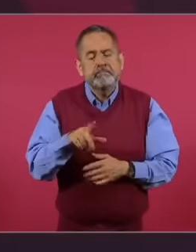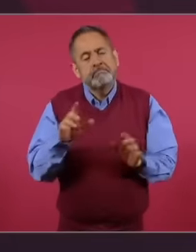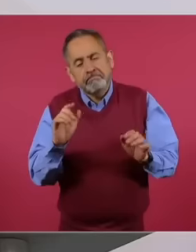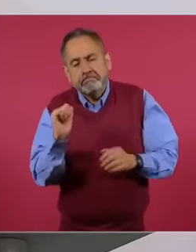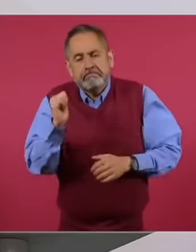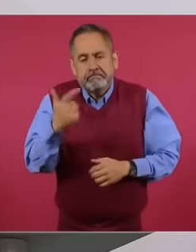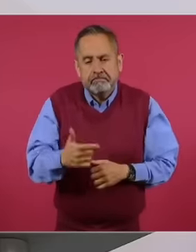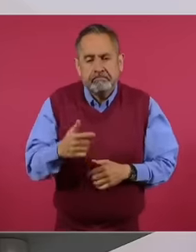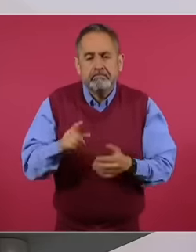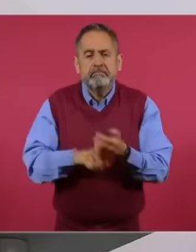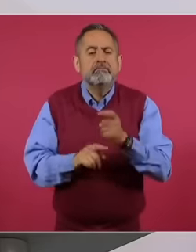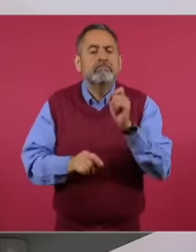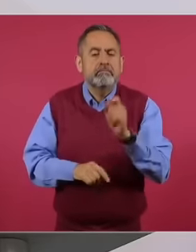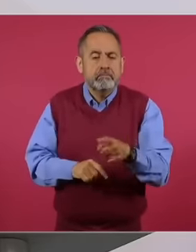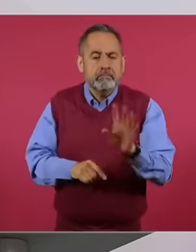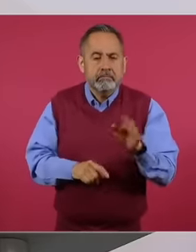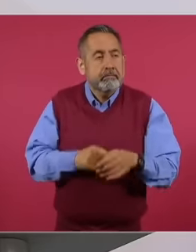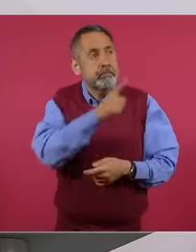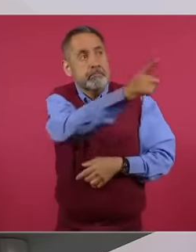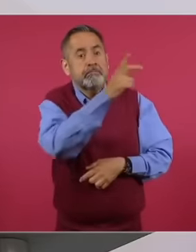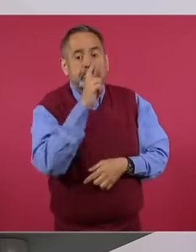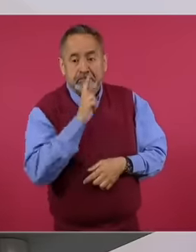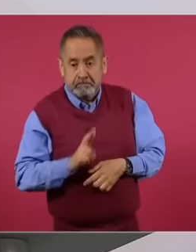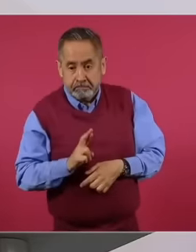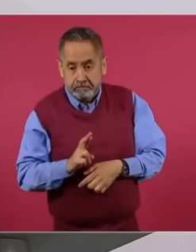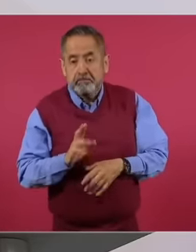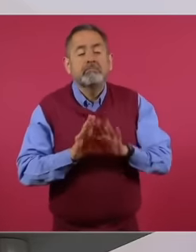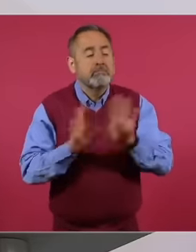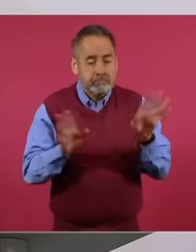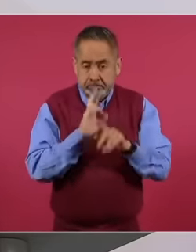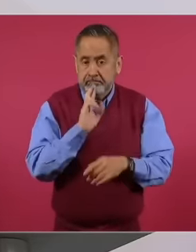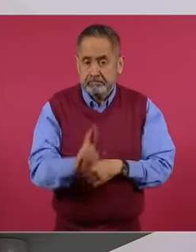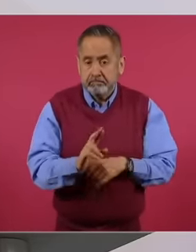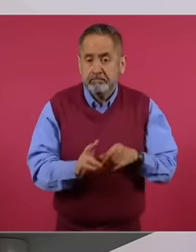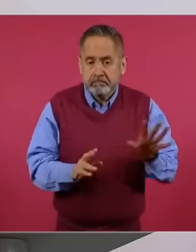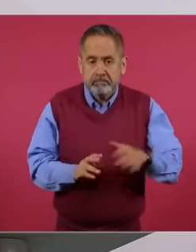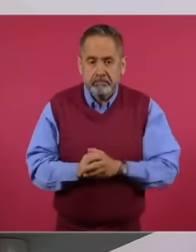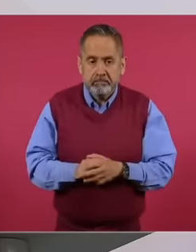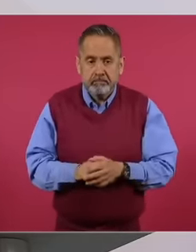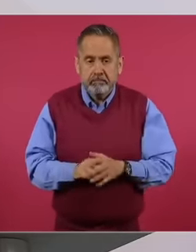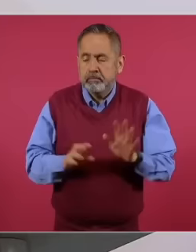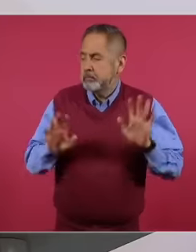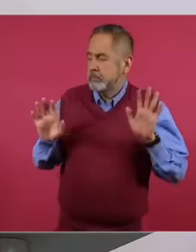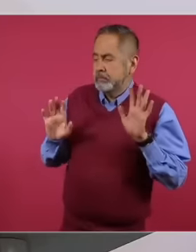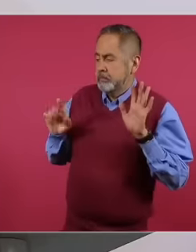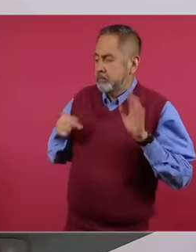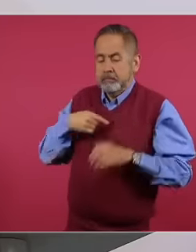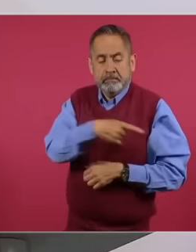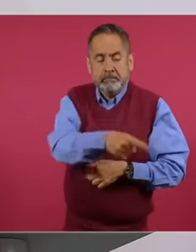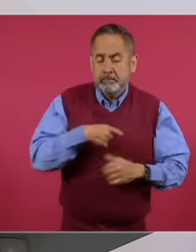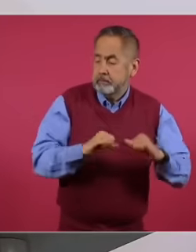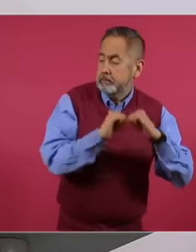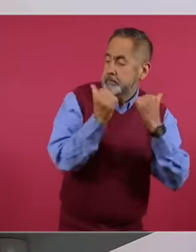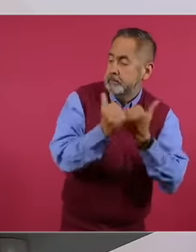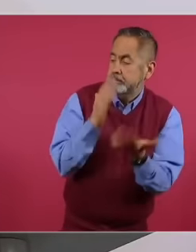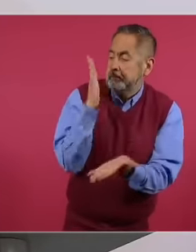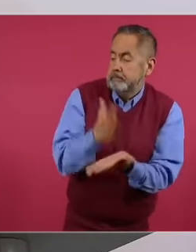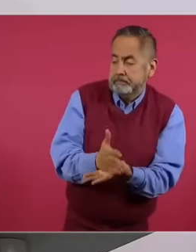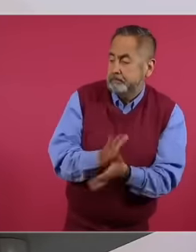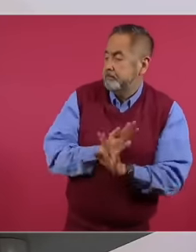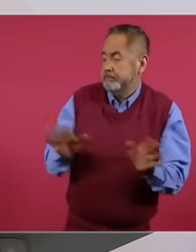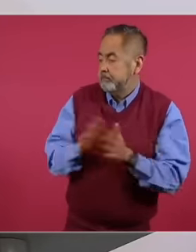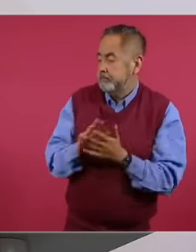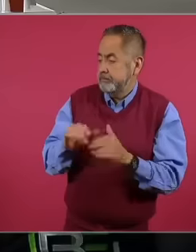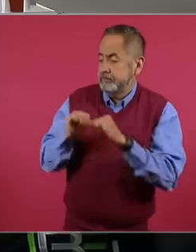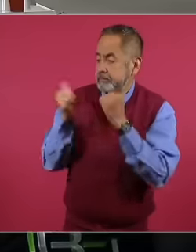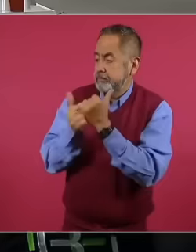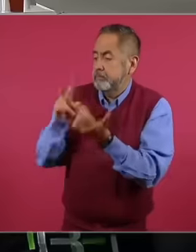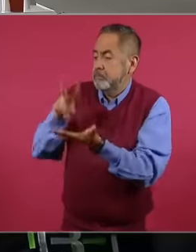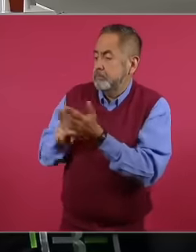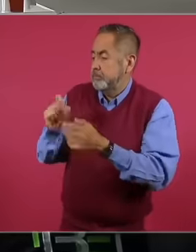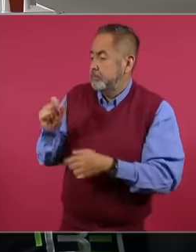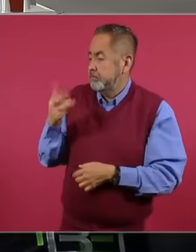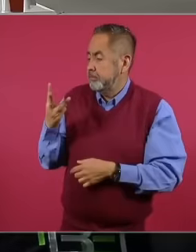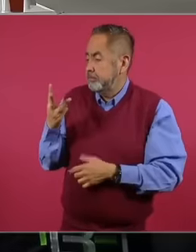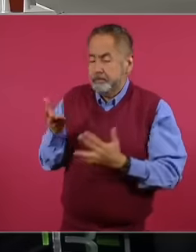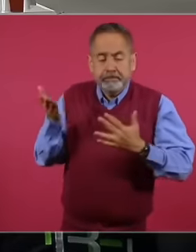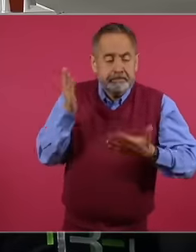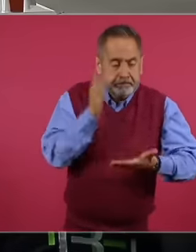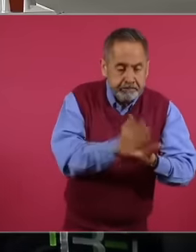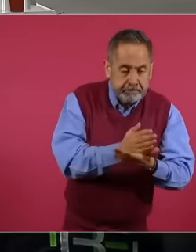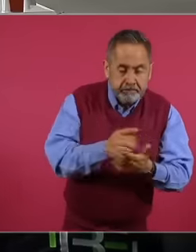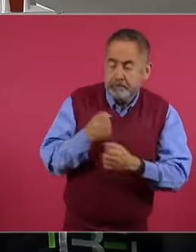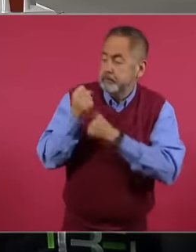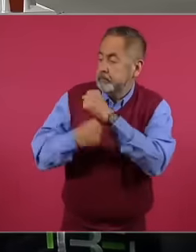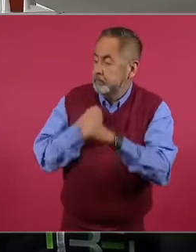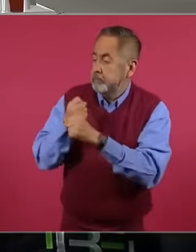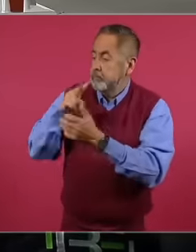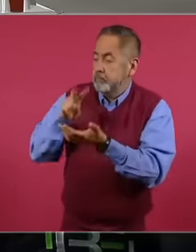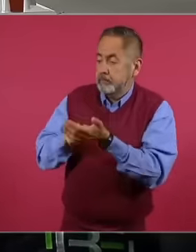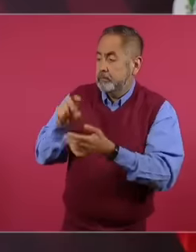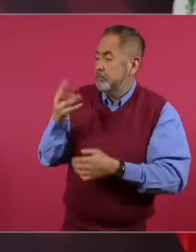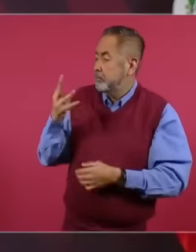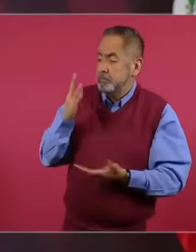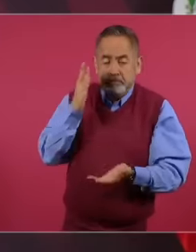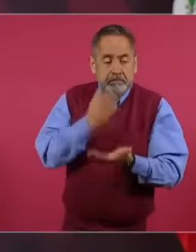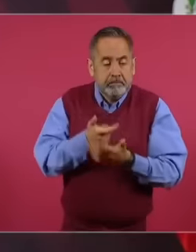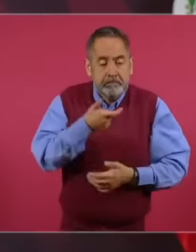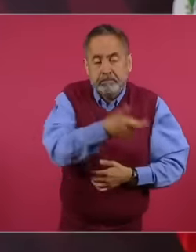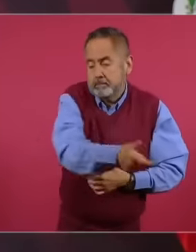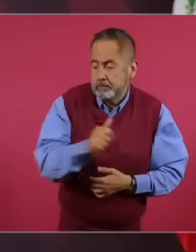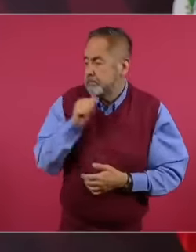they already answered us that the agreements were terminated until the 23 that is, 24 they no longer